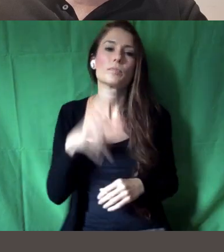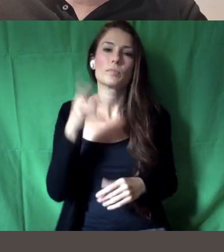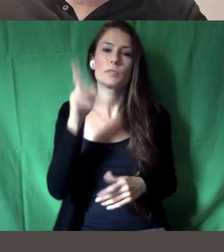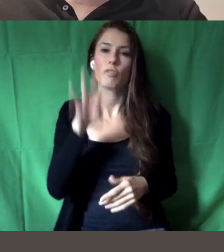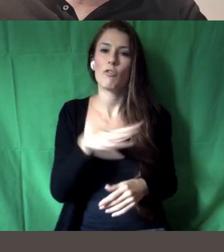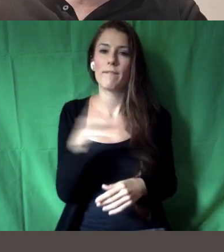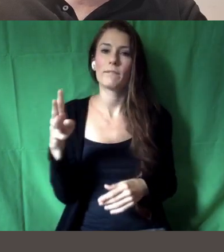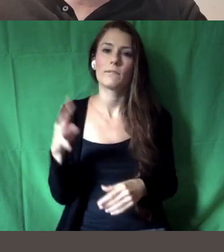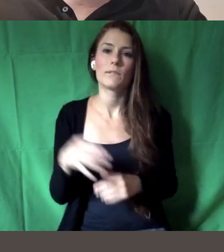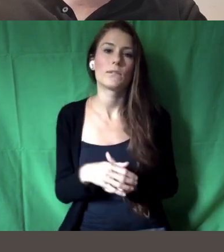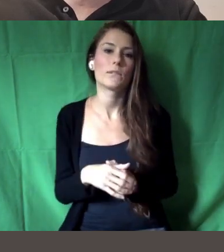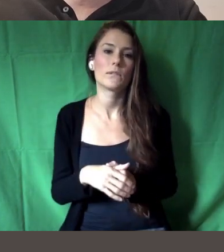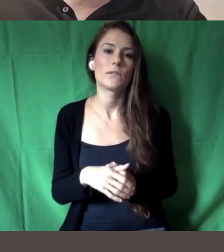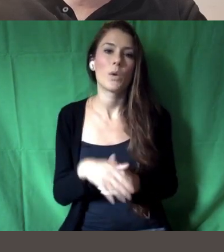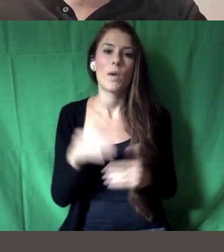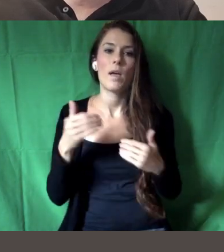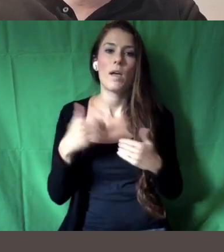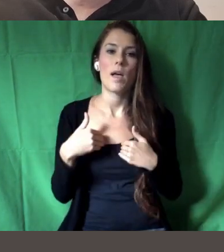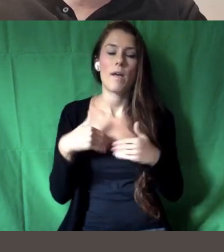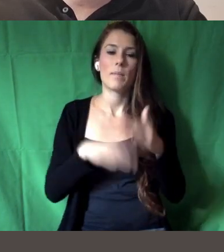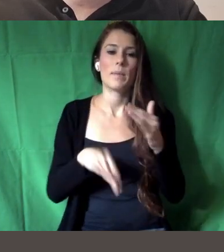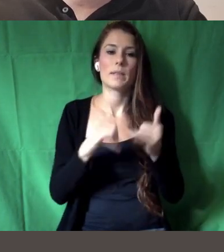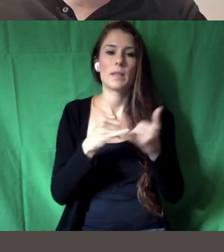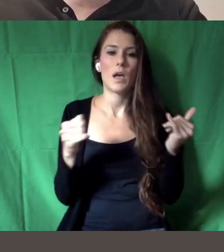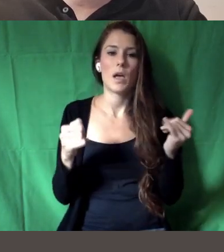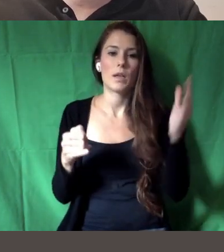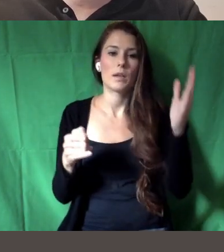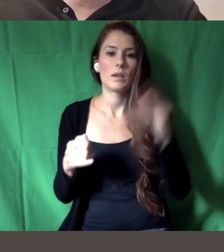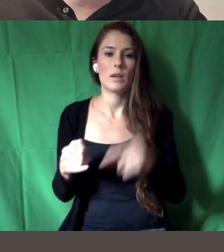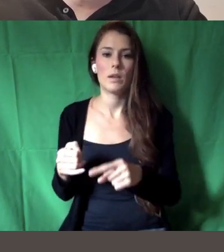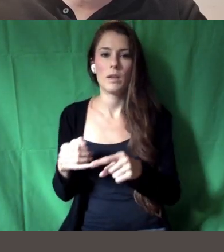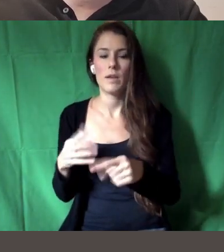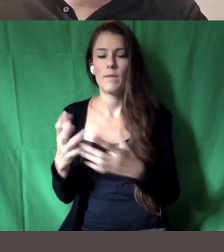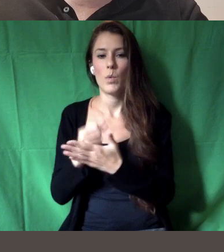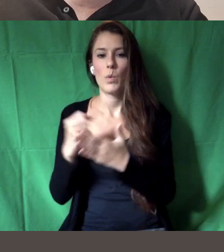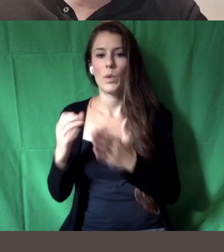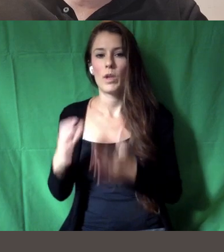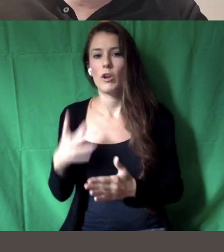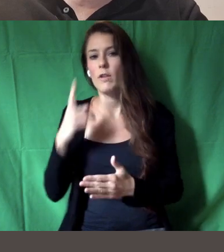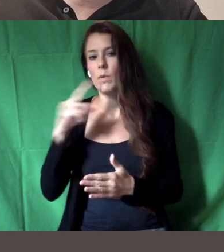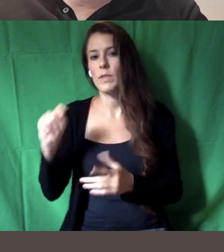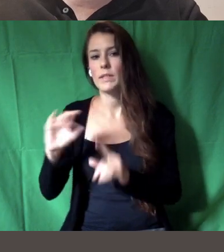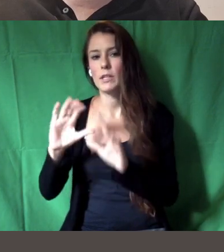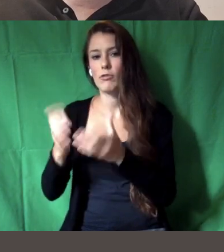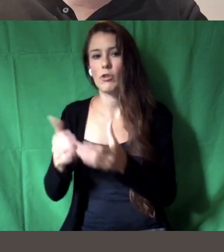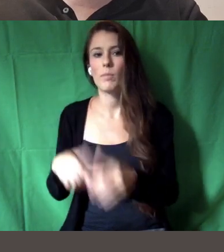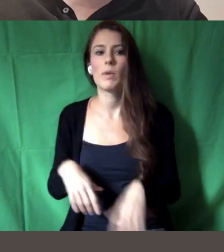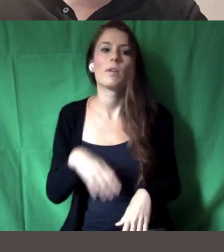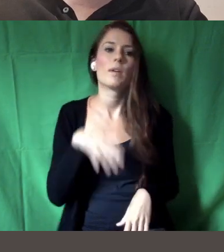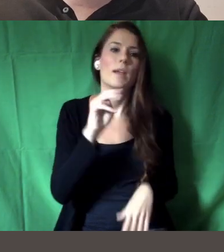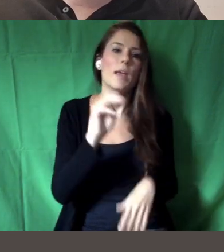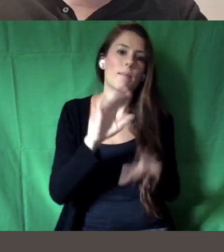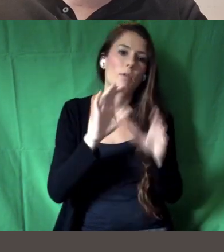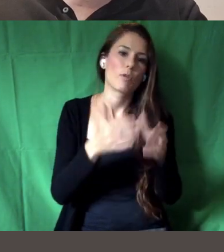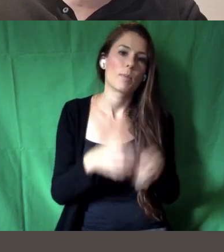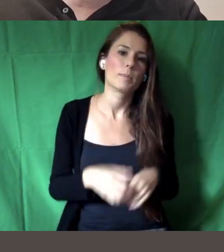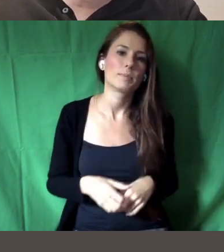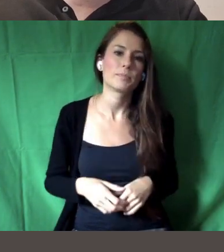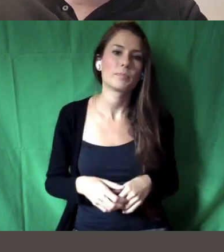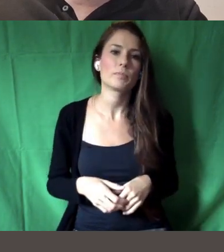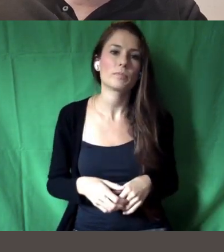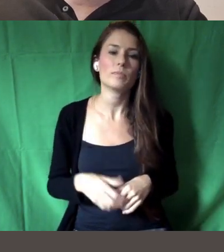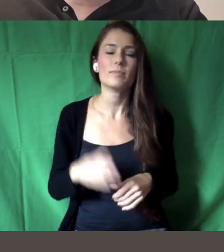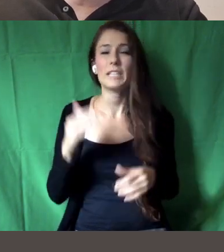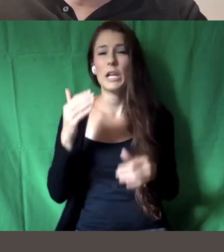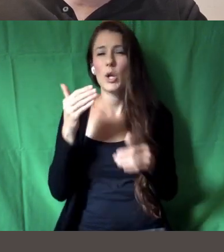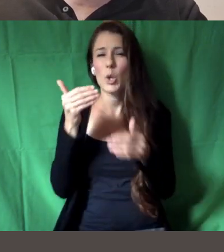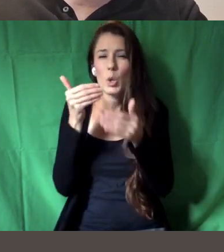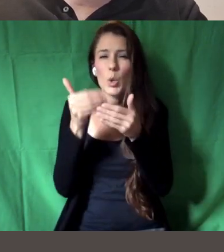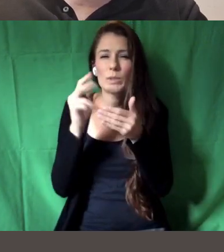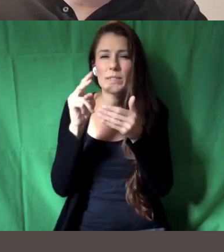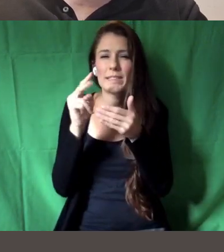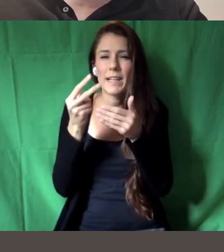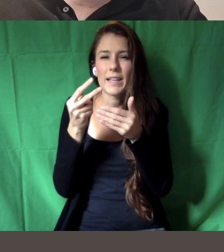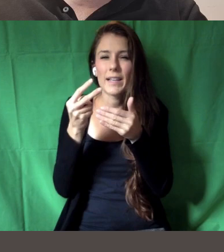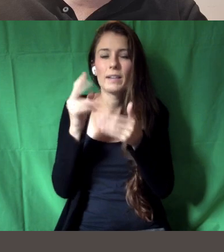Here's the graph, base line, winner in T family, winner in M family, close second candidate,